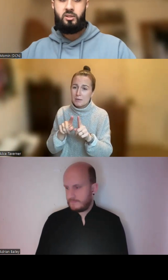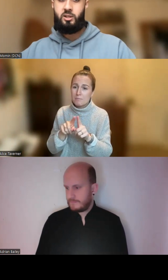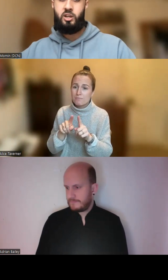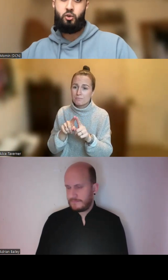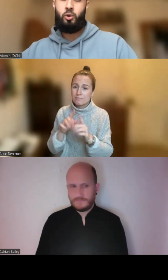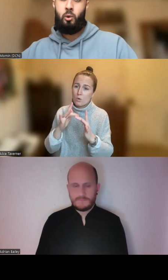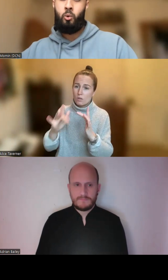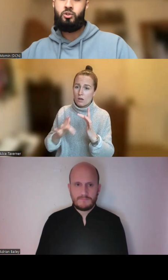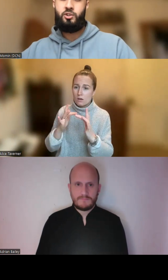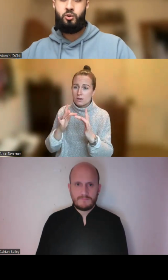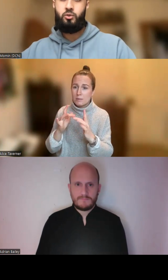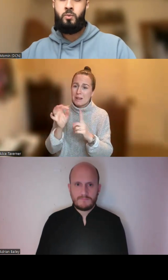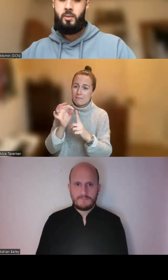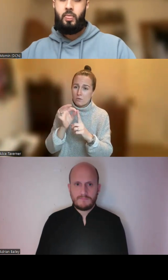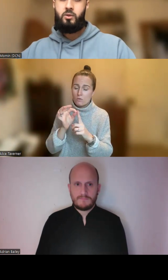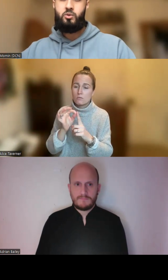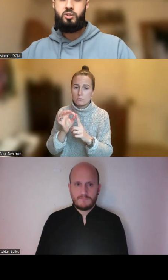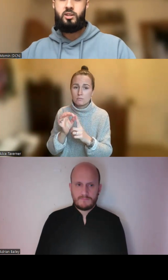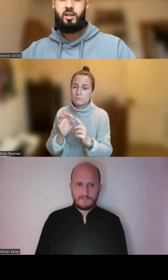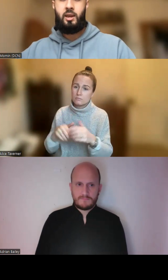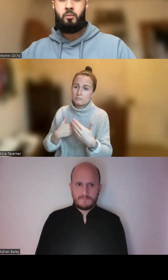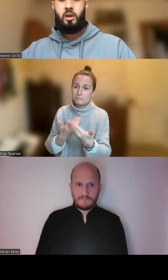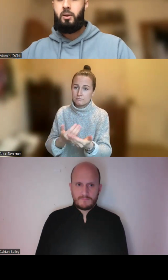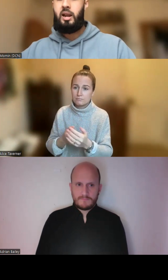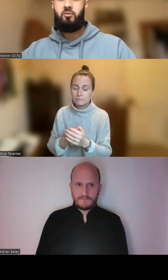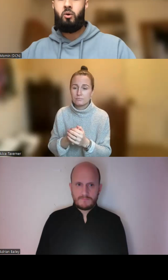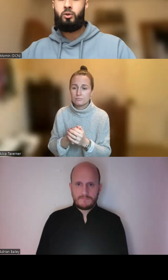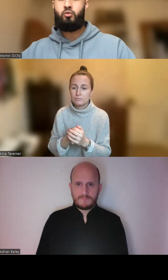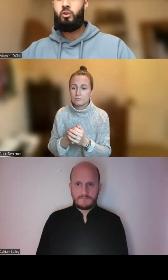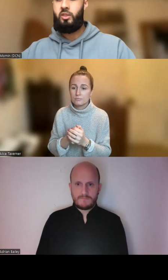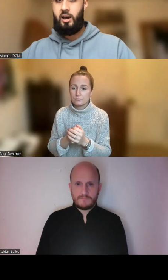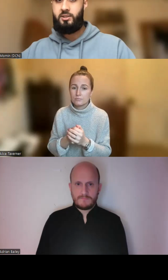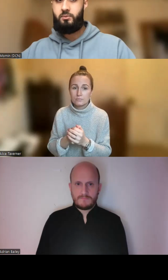essentially as Google owns YouTube, you use the same platform to run the ads.